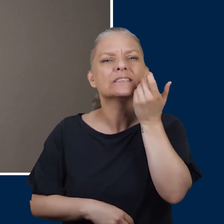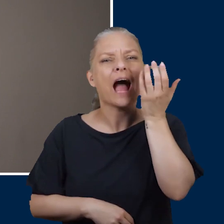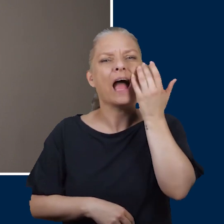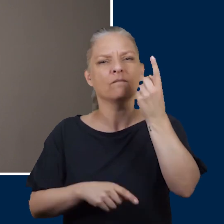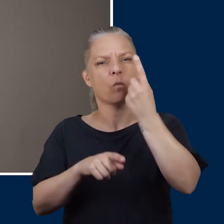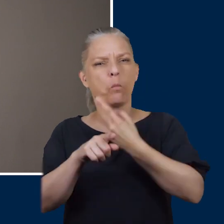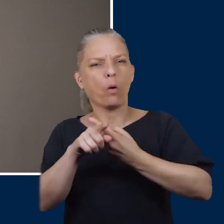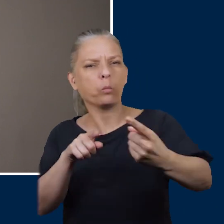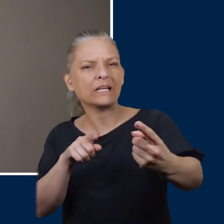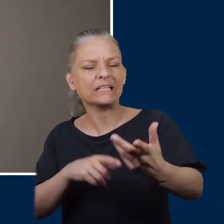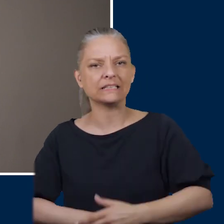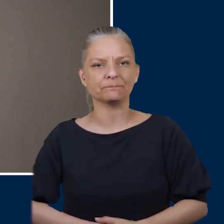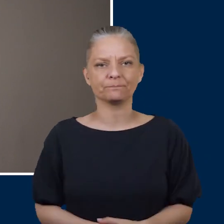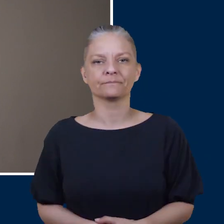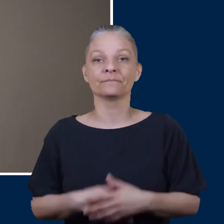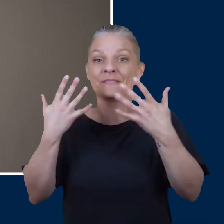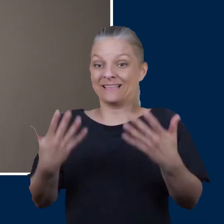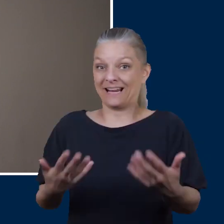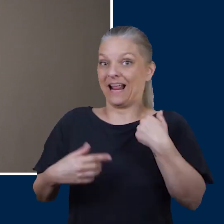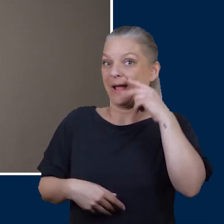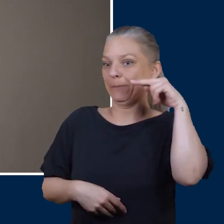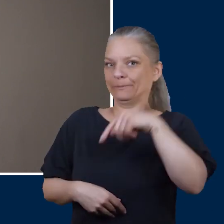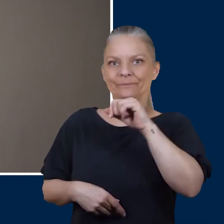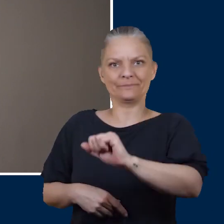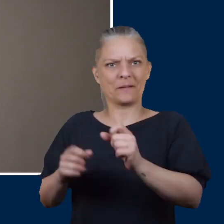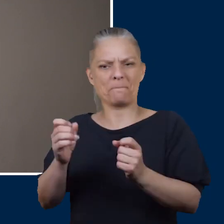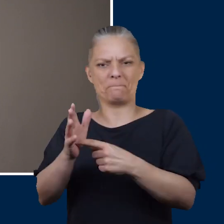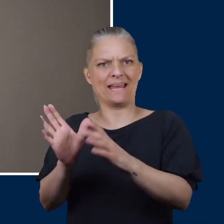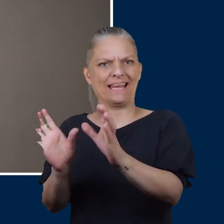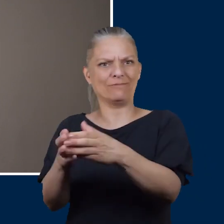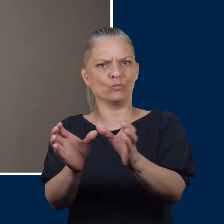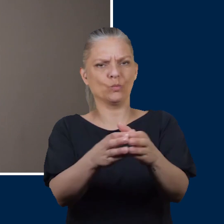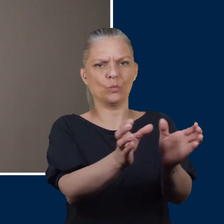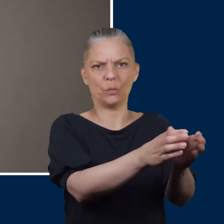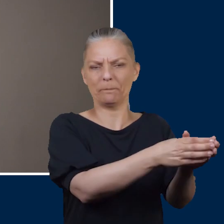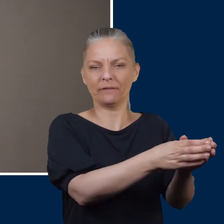a whole day or over a whole week. We can look at each of the main food groups now,